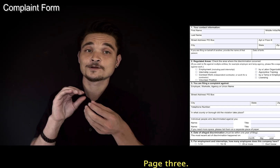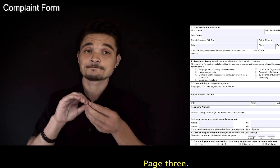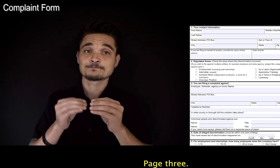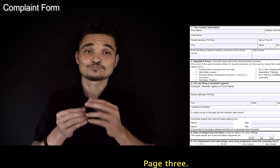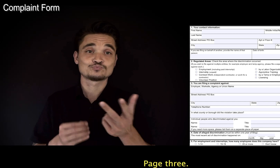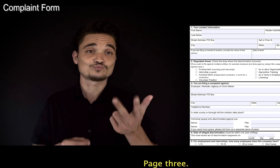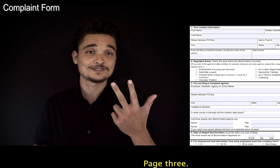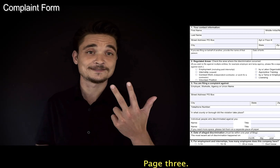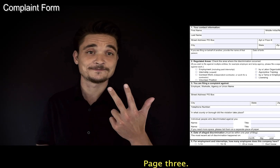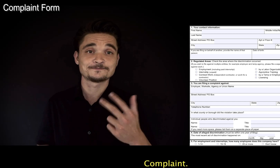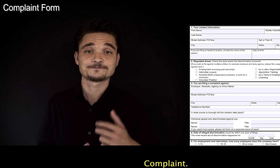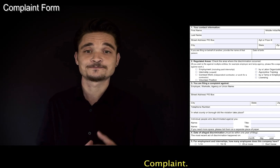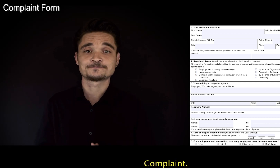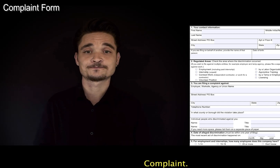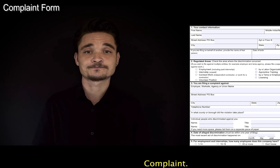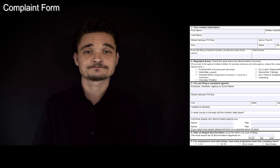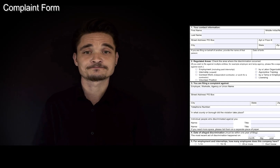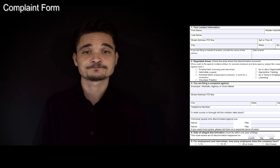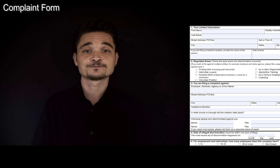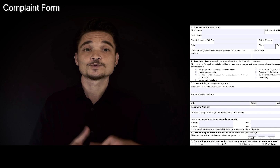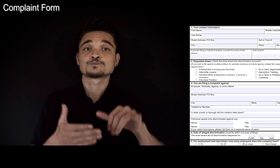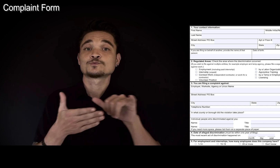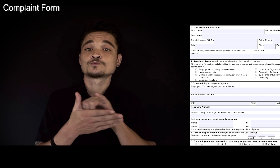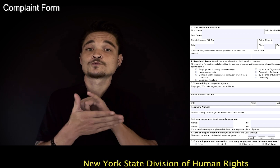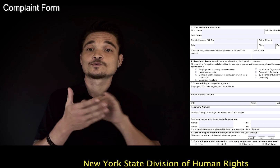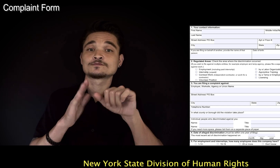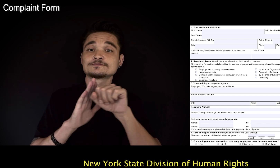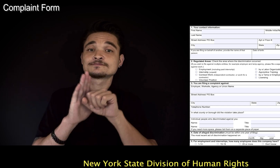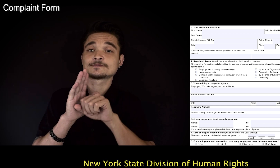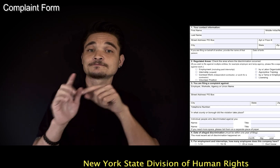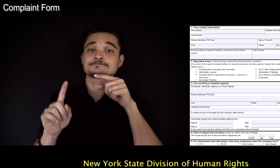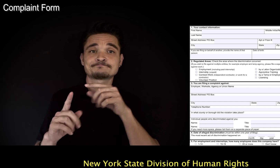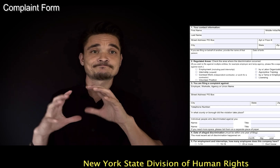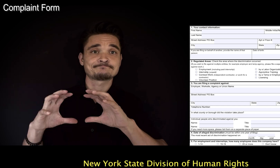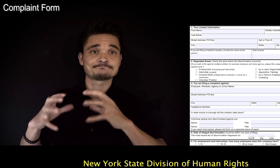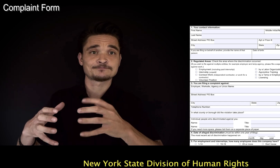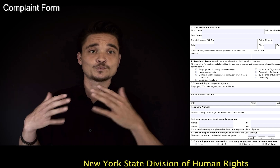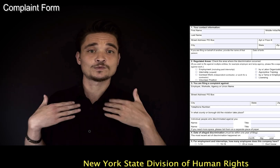Page three. Complaint. New York State Division of Human Rights